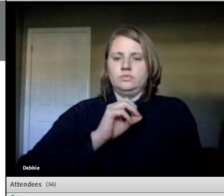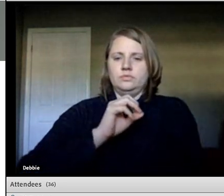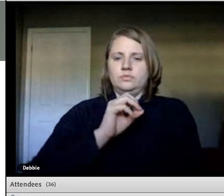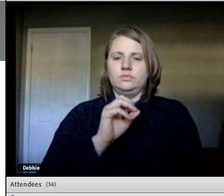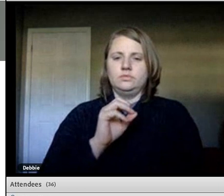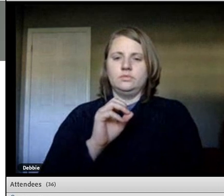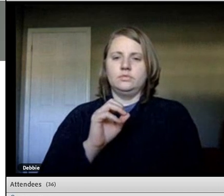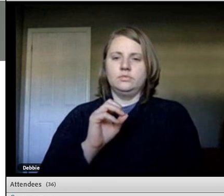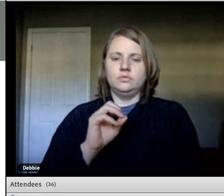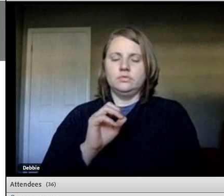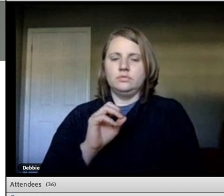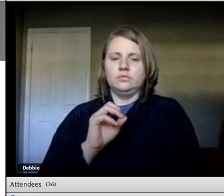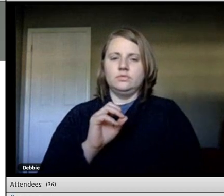I haven't actually tried the wine.